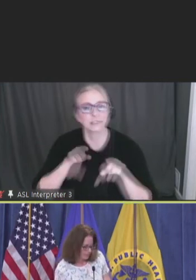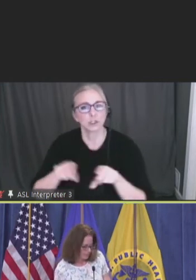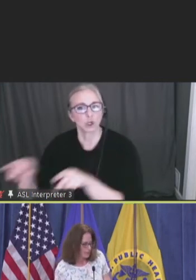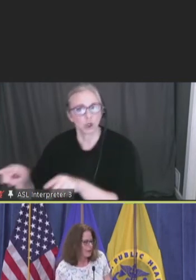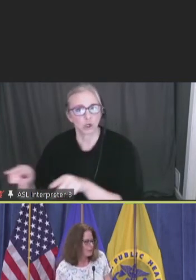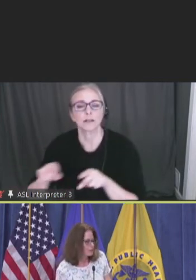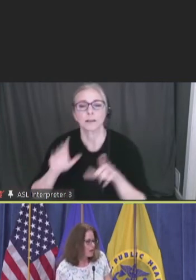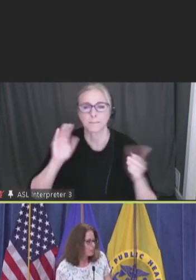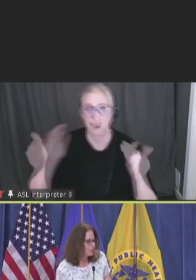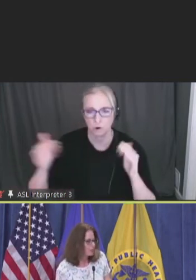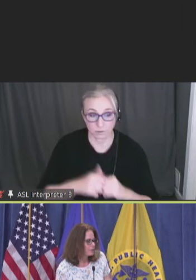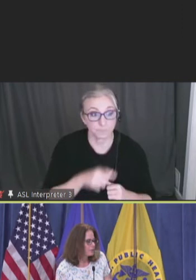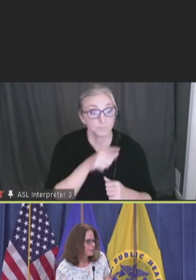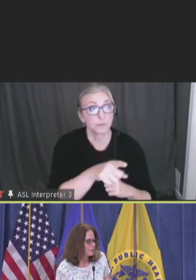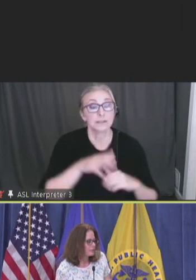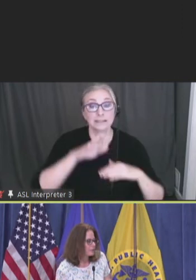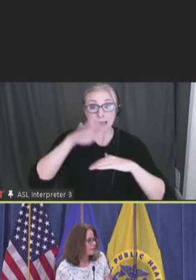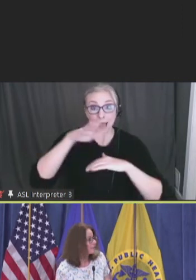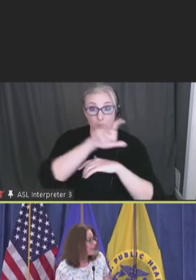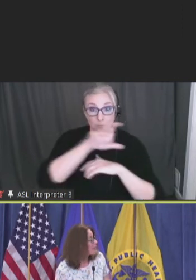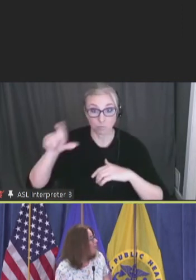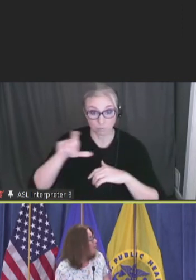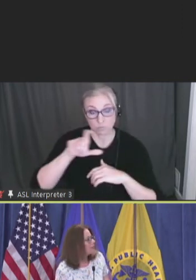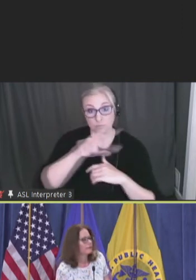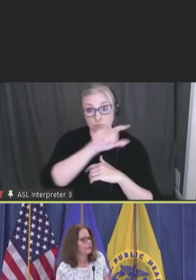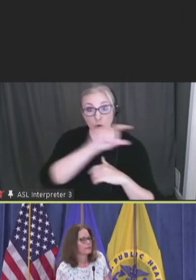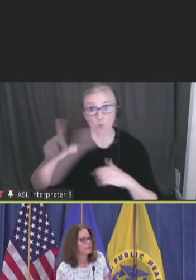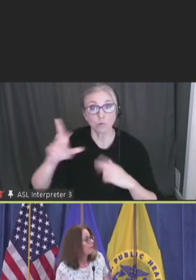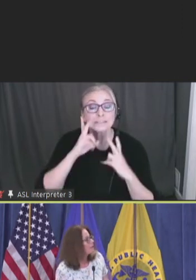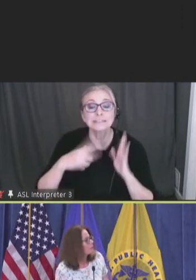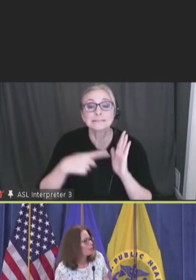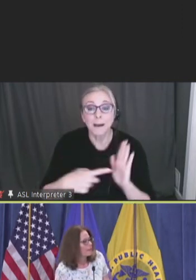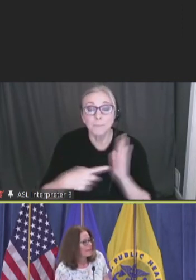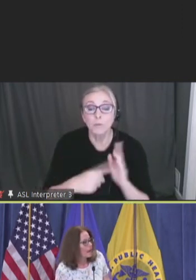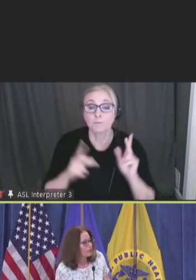Now on the top row, you can see this is an example of an individual with an outcome.